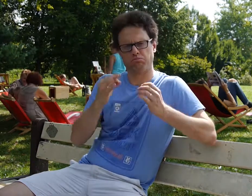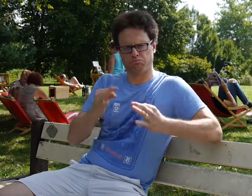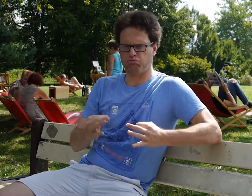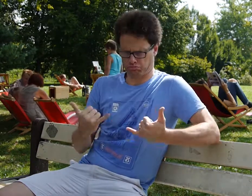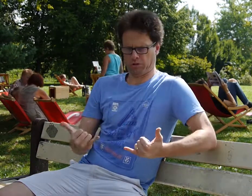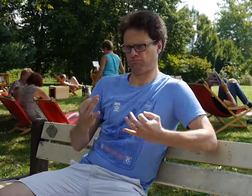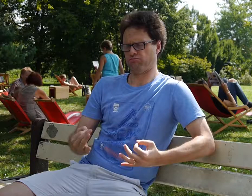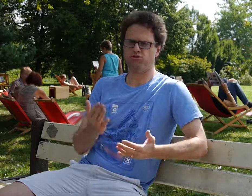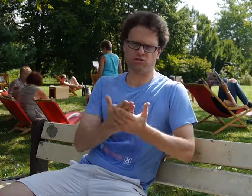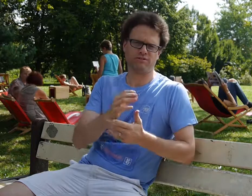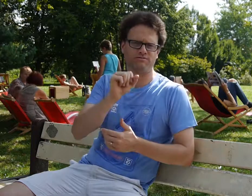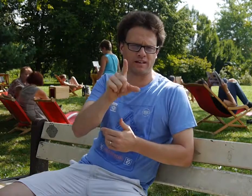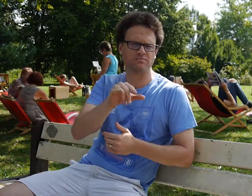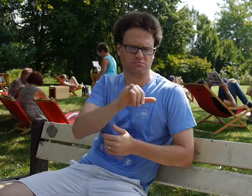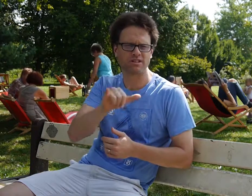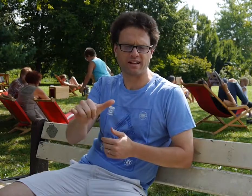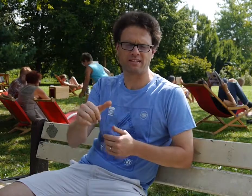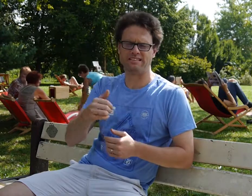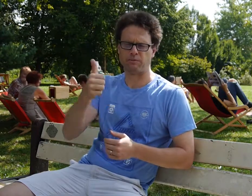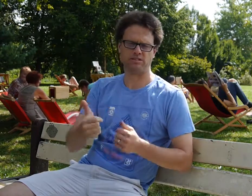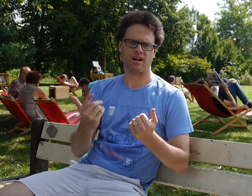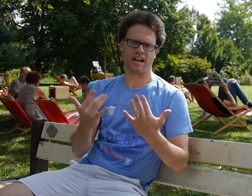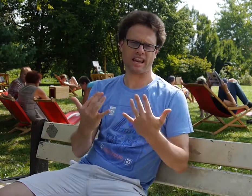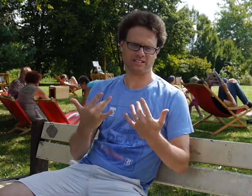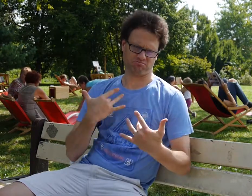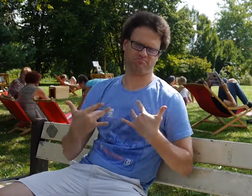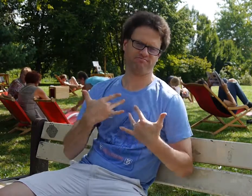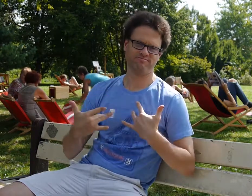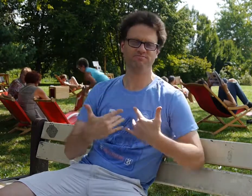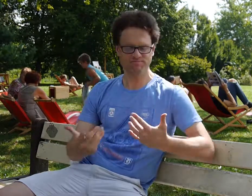but for the last 12 years I have been working as an actor.